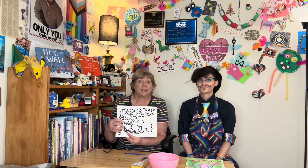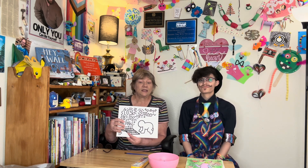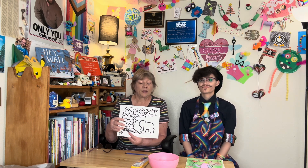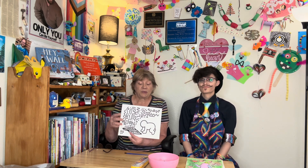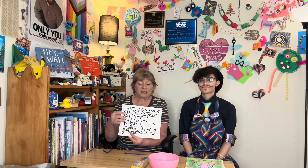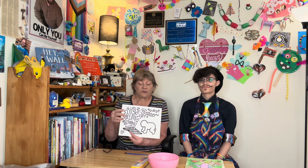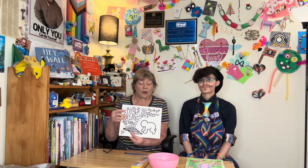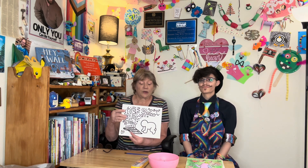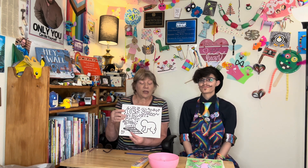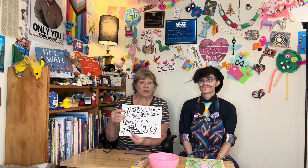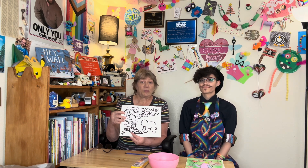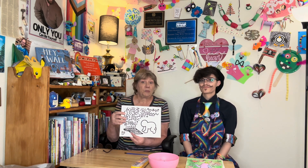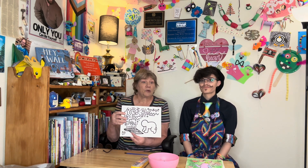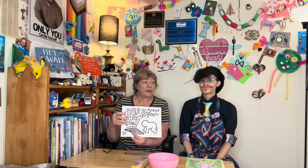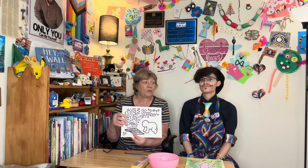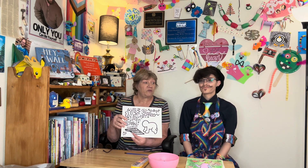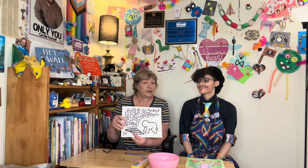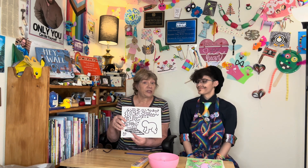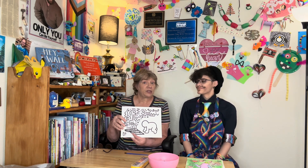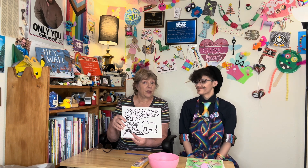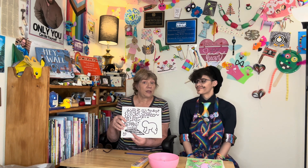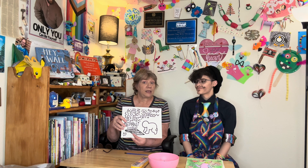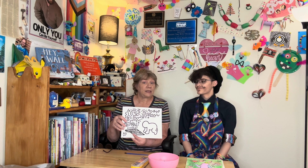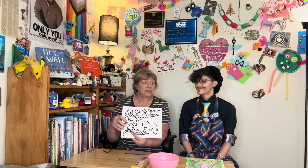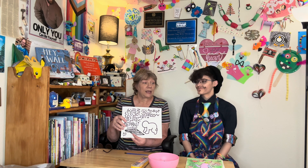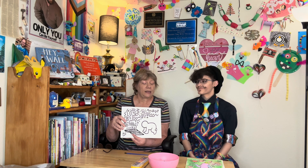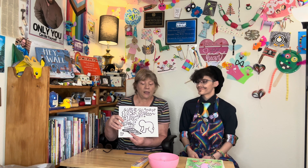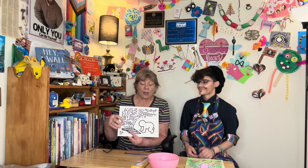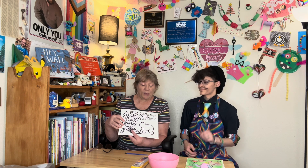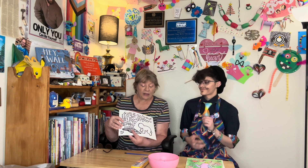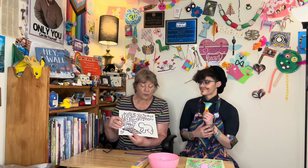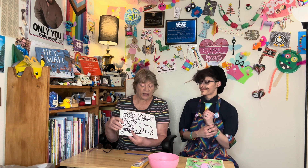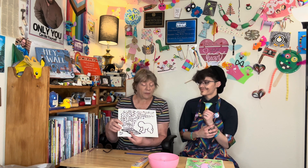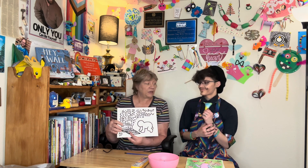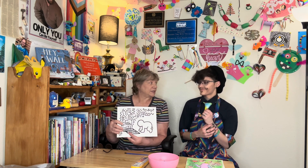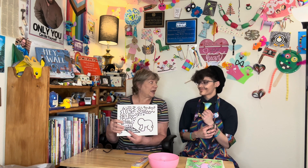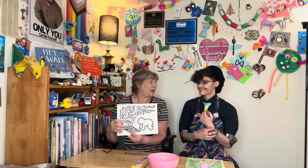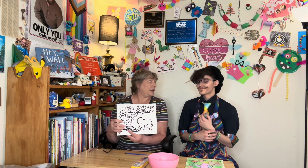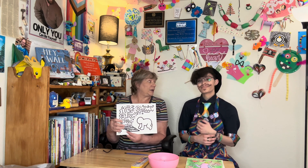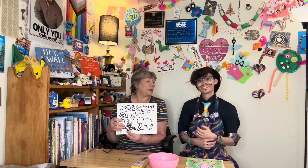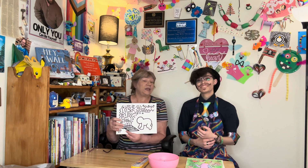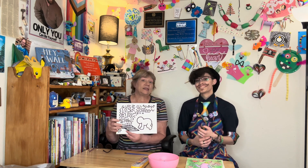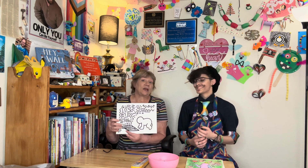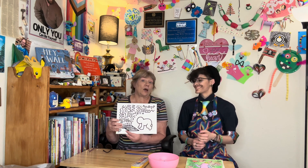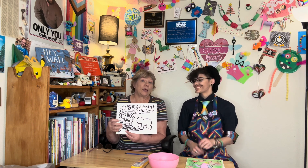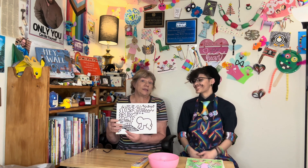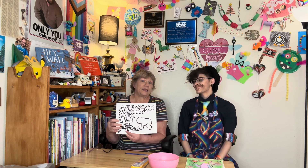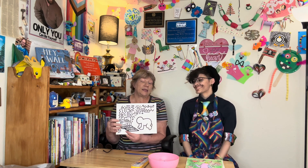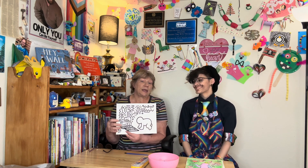is a piece of watercolor paper that we printed on the design. By the way, Mx. Kai is the